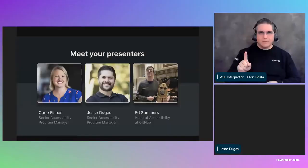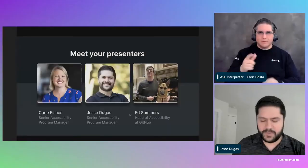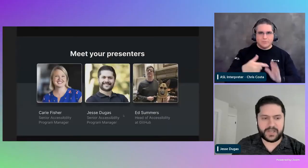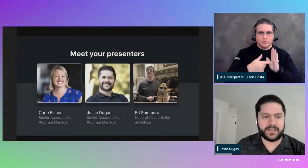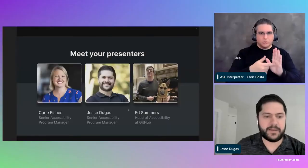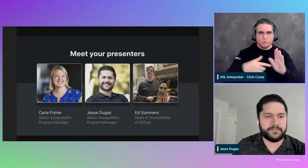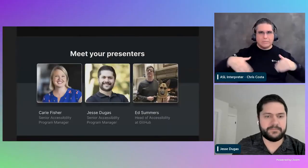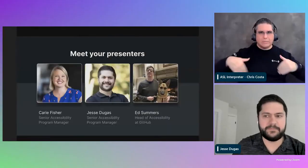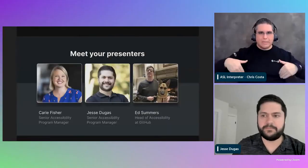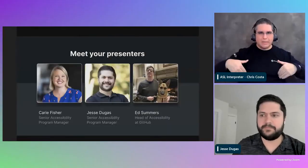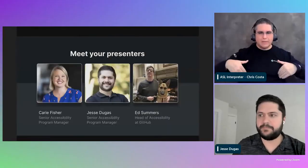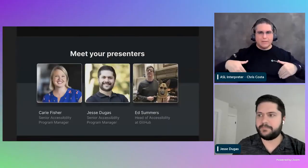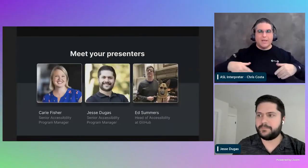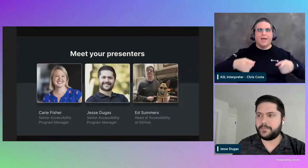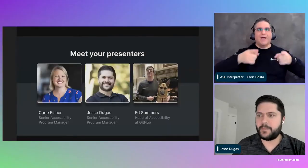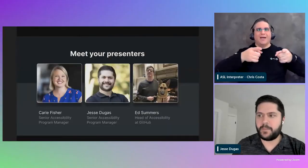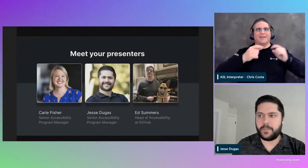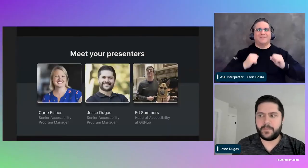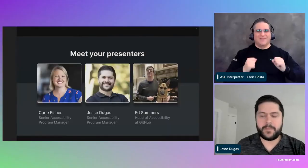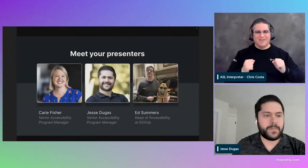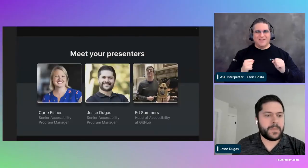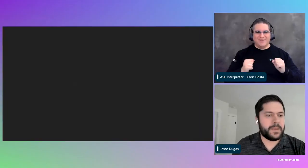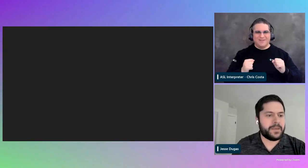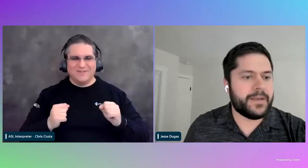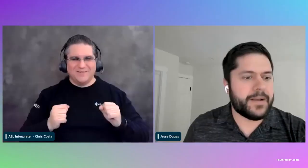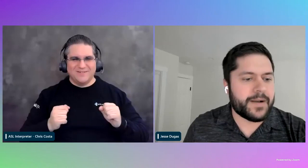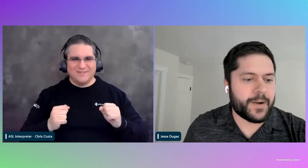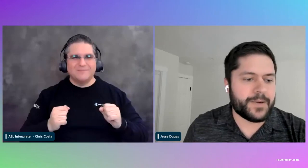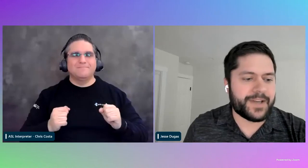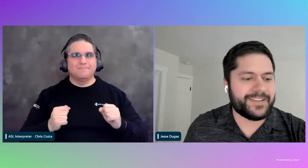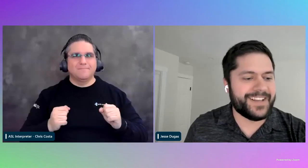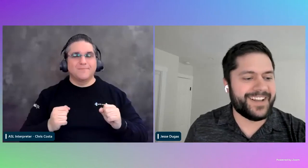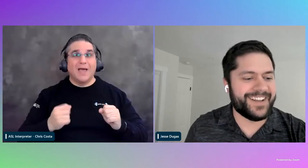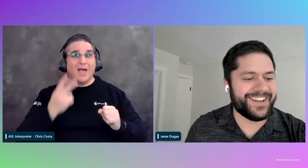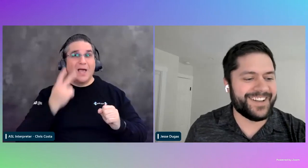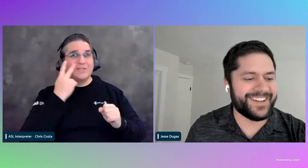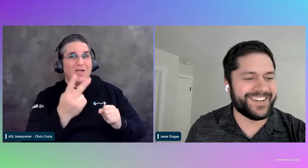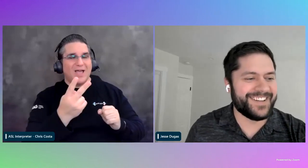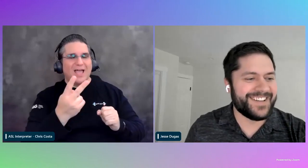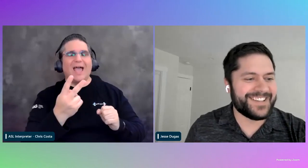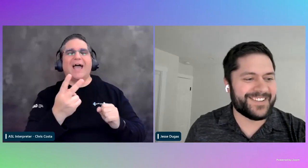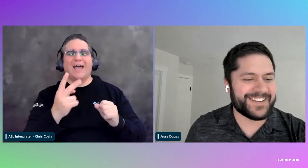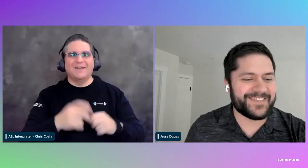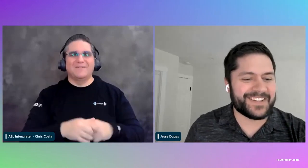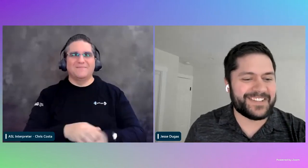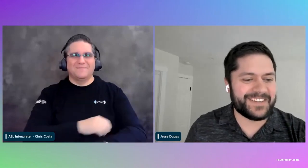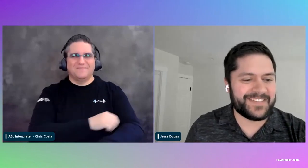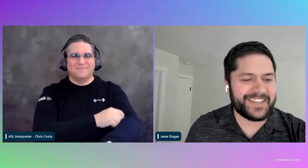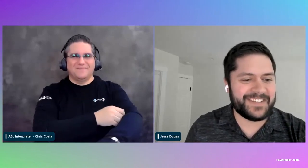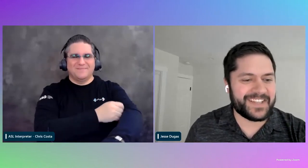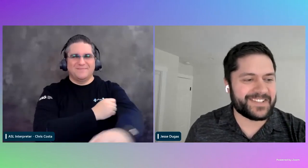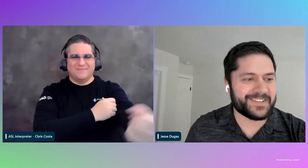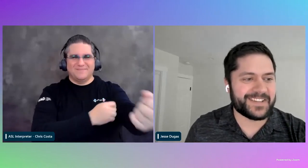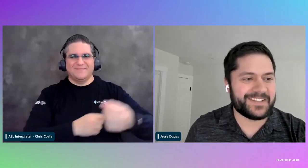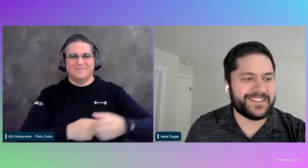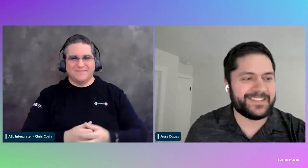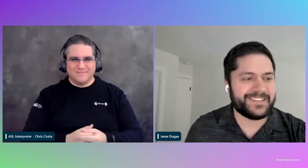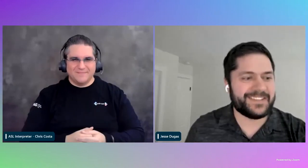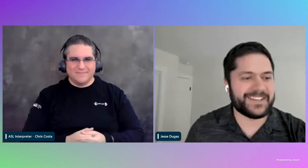There you go. I can see it now. Yay! Okay Sorry about that. Let